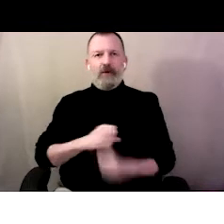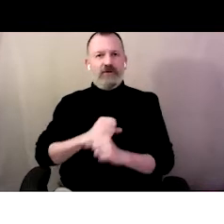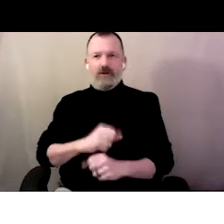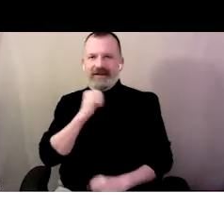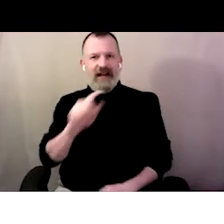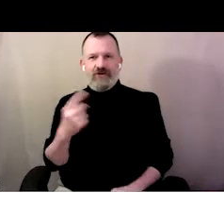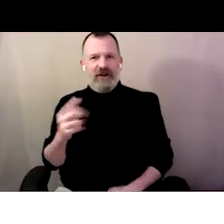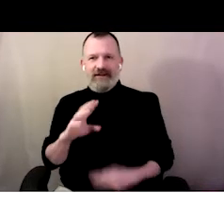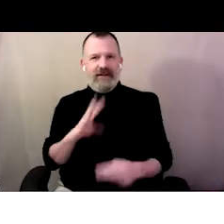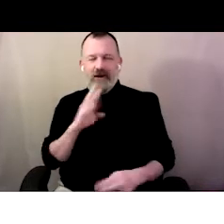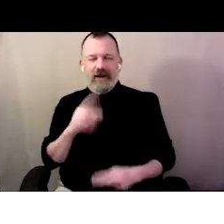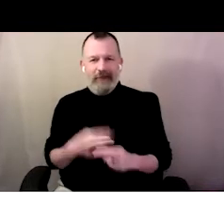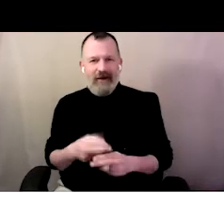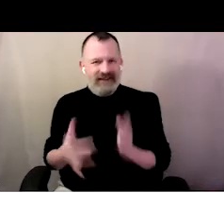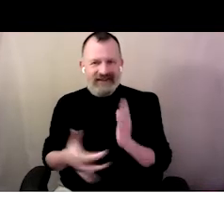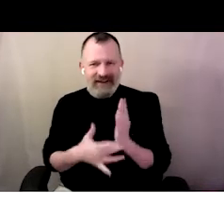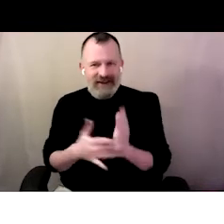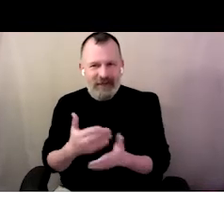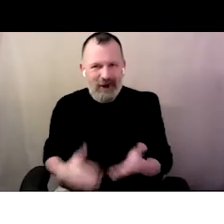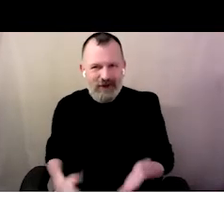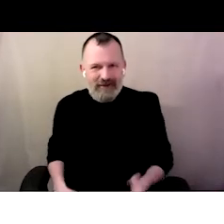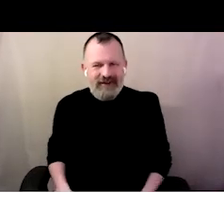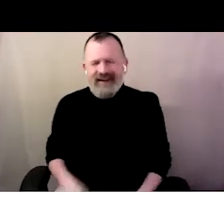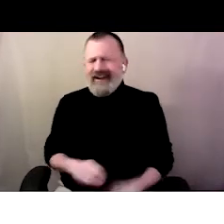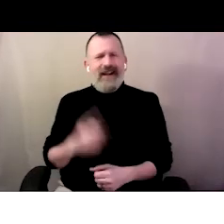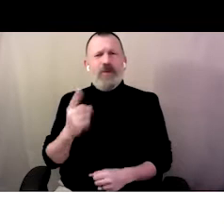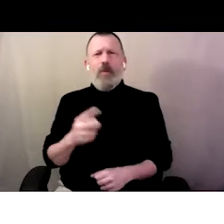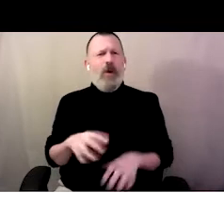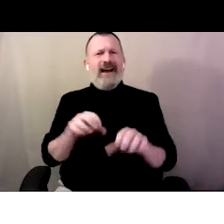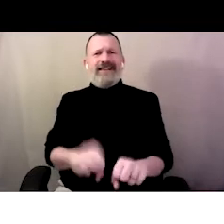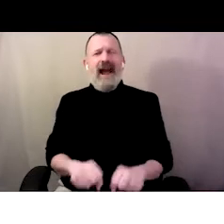CalebBarlow: I'm just, you know, in one attack. We've just hit on the last, you know, two minutes.